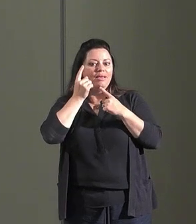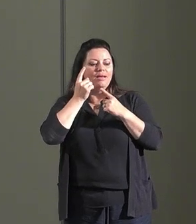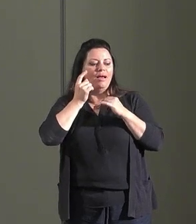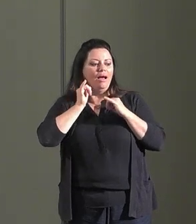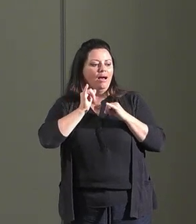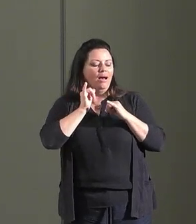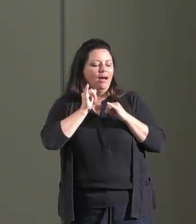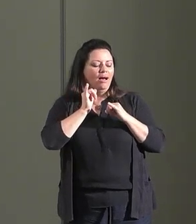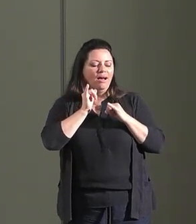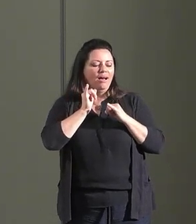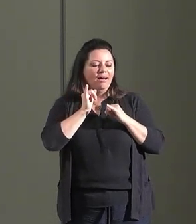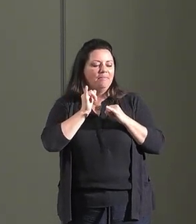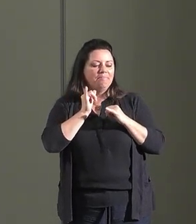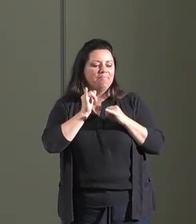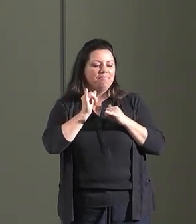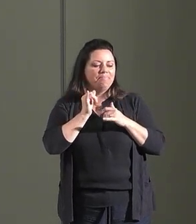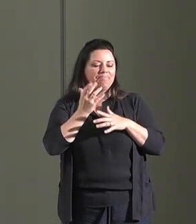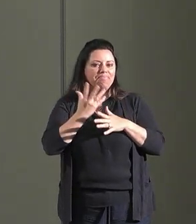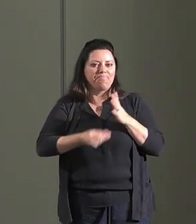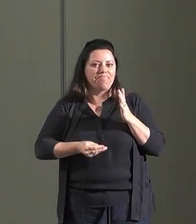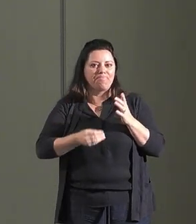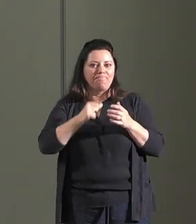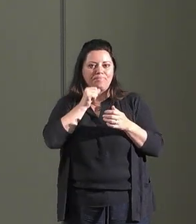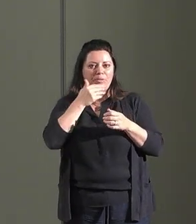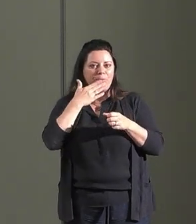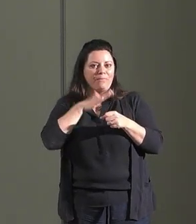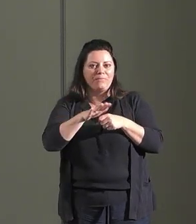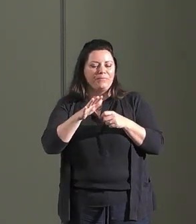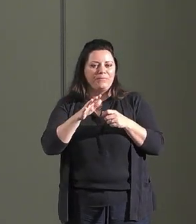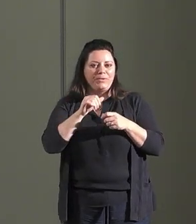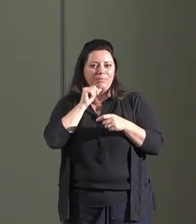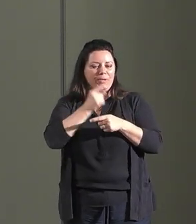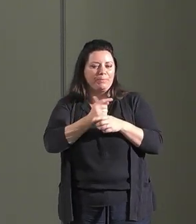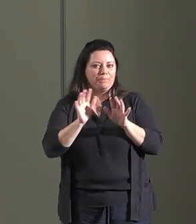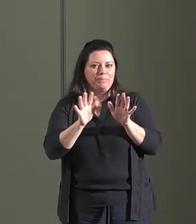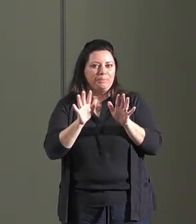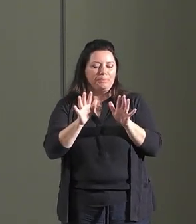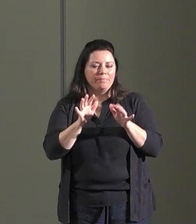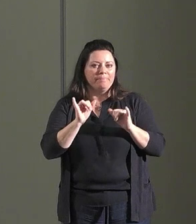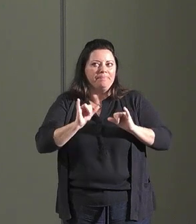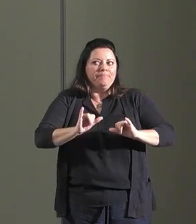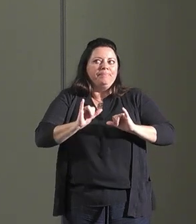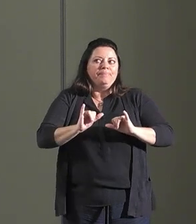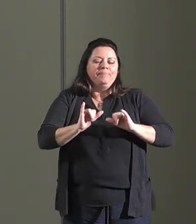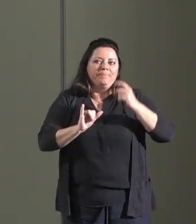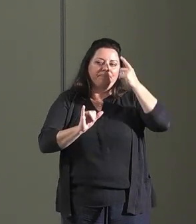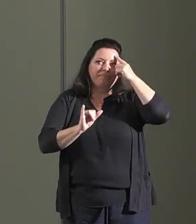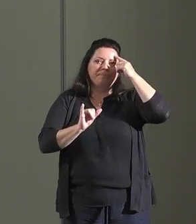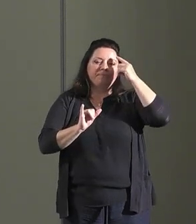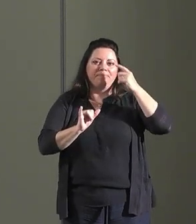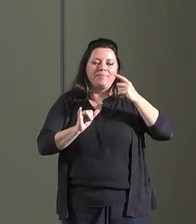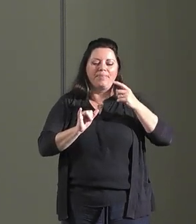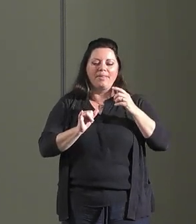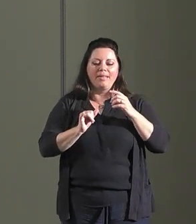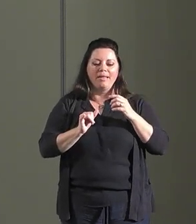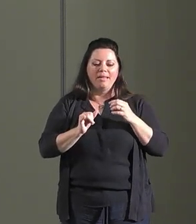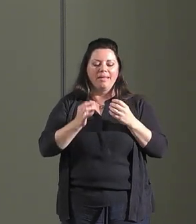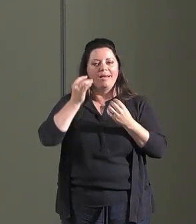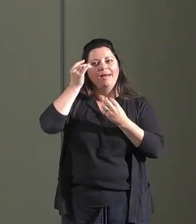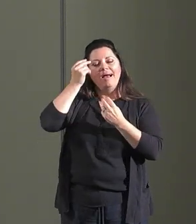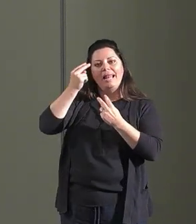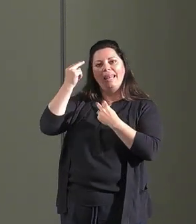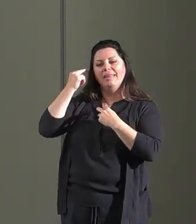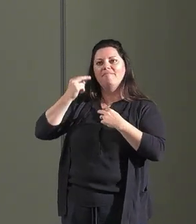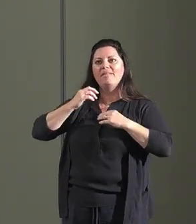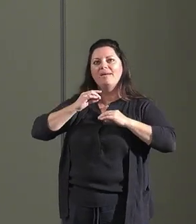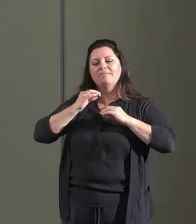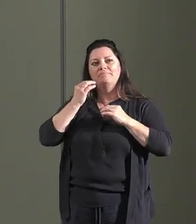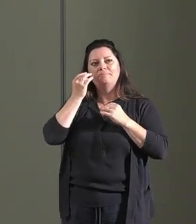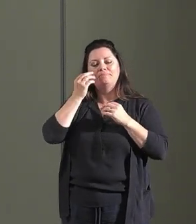or lacking perspective. And there is reflection part of it. I think if I could just kind of sum